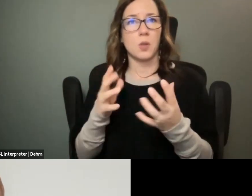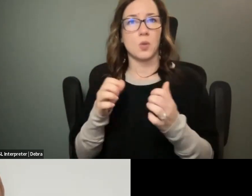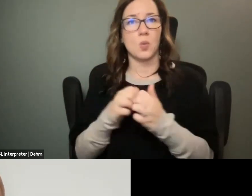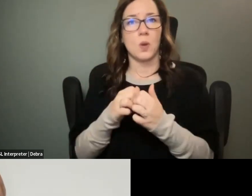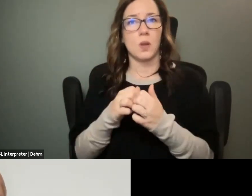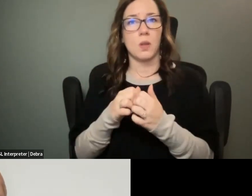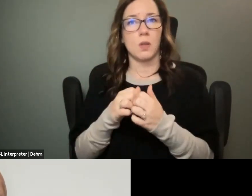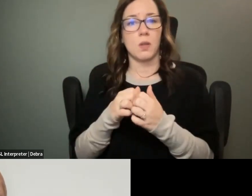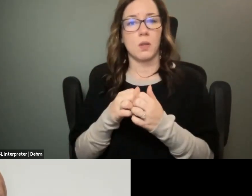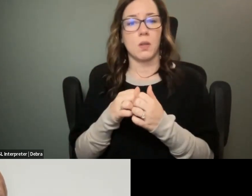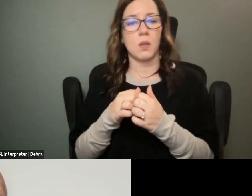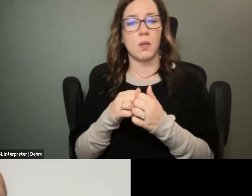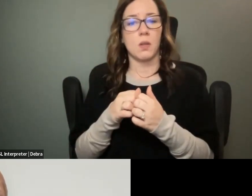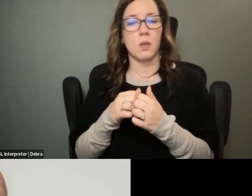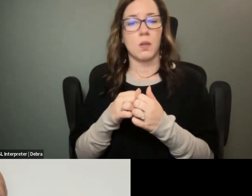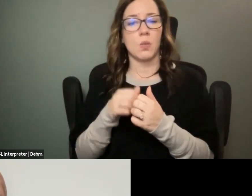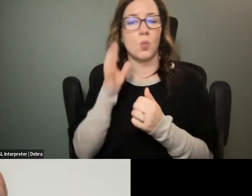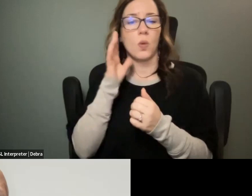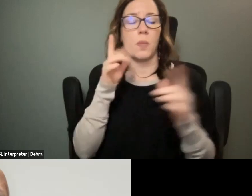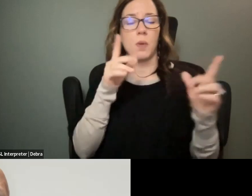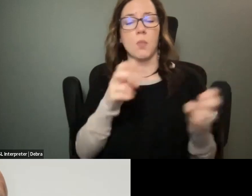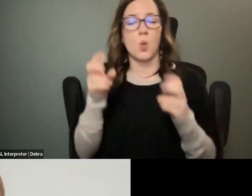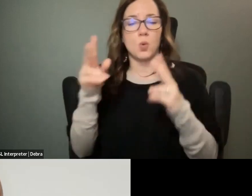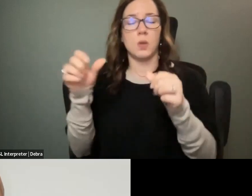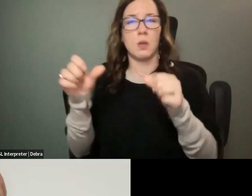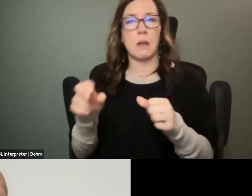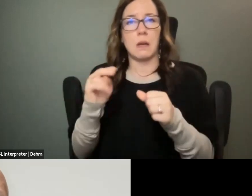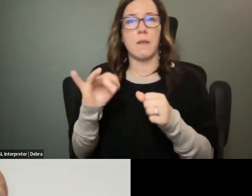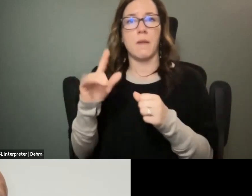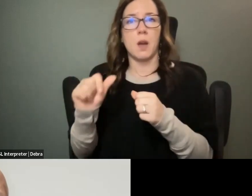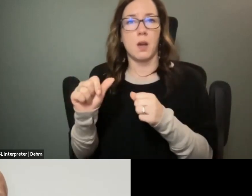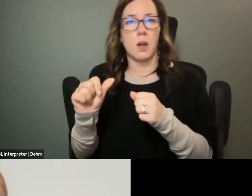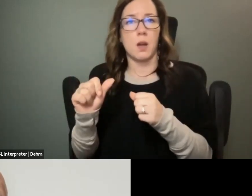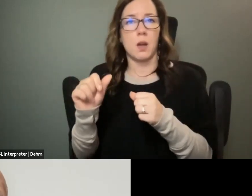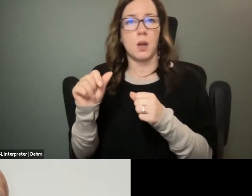recorded and will be posted on the NIFA